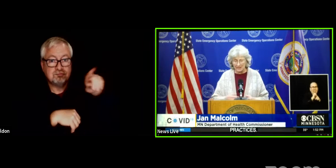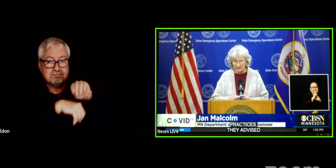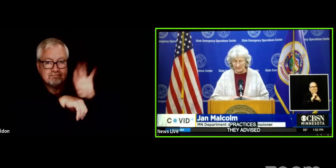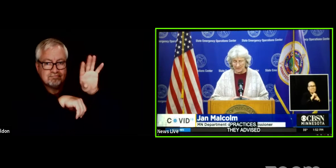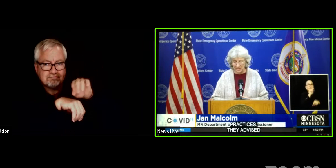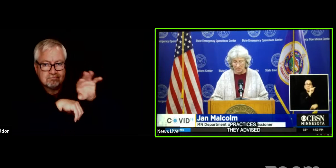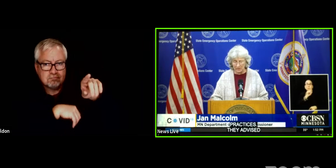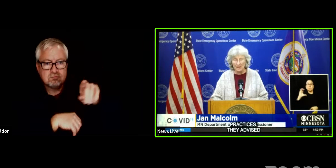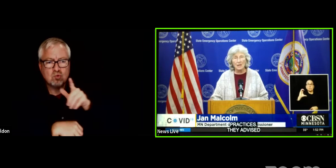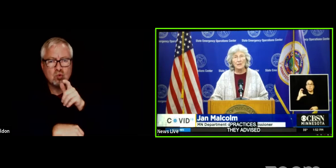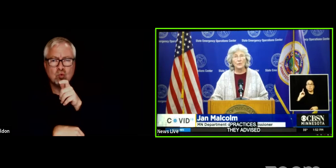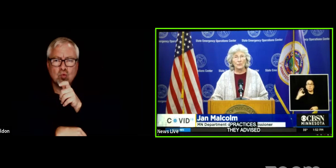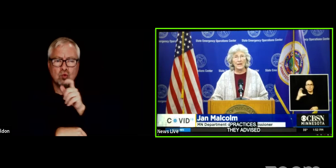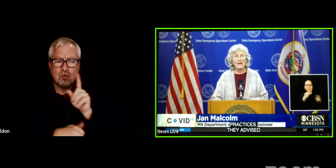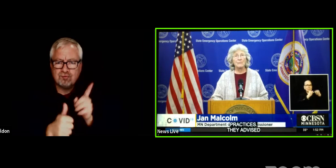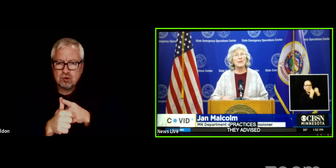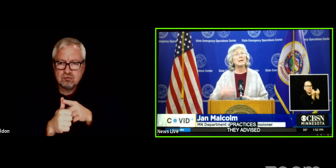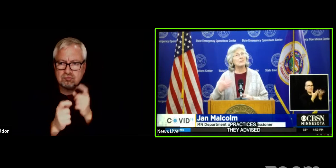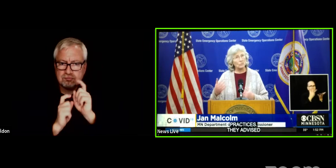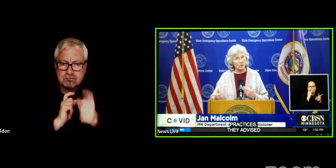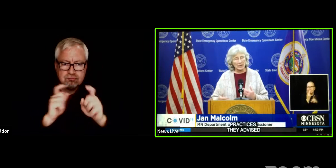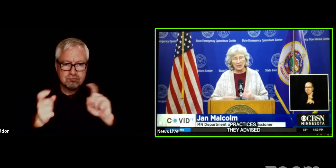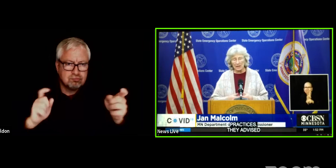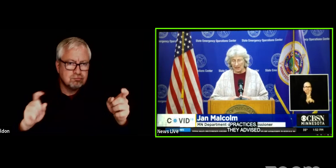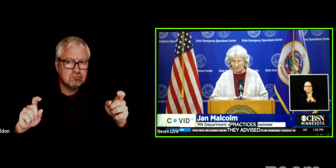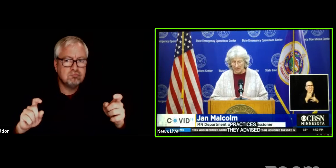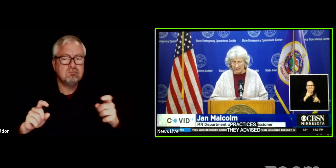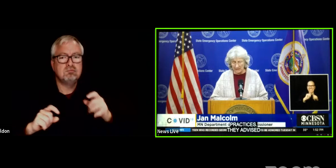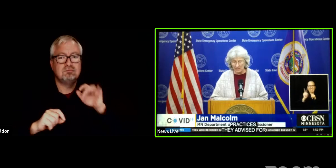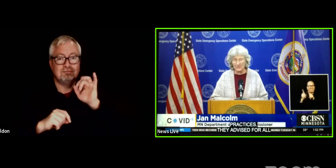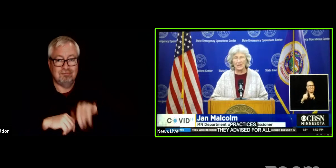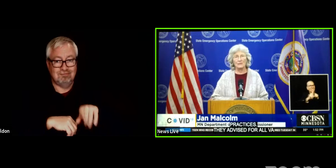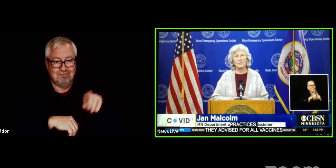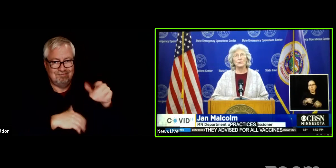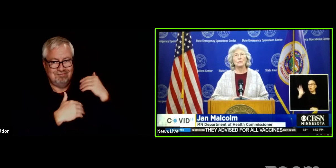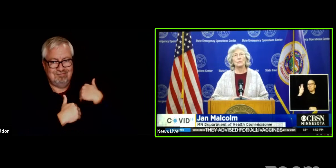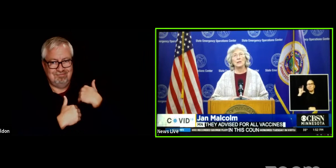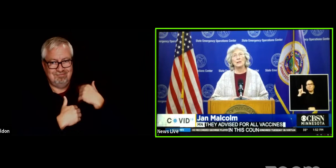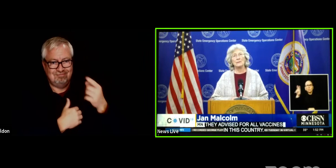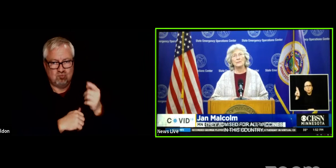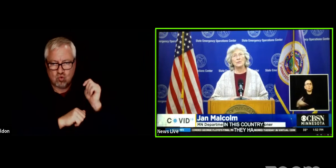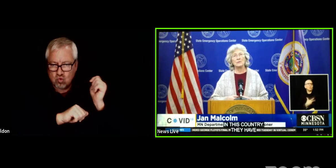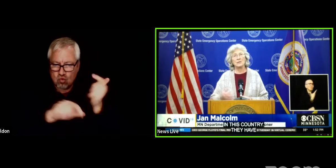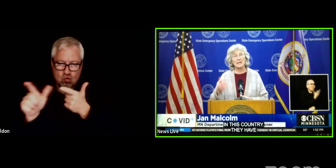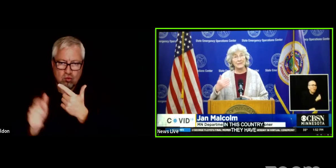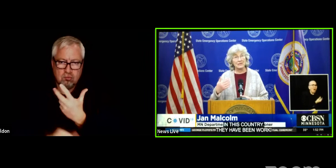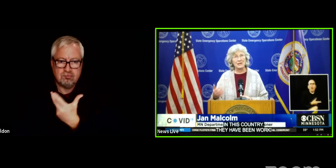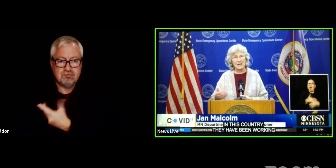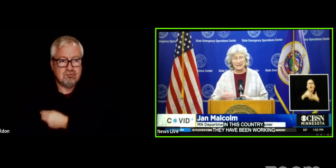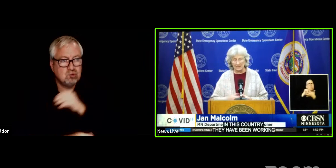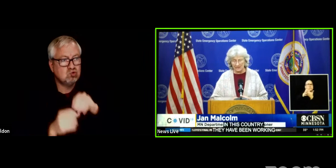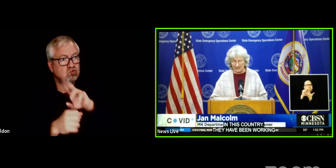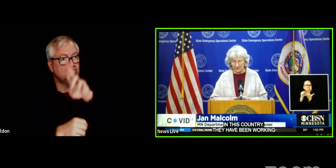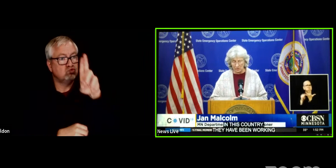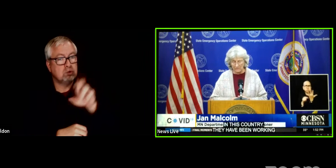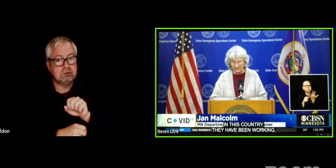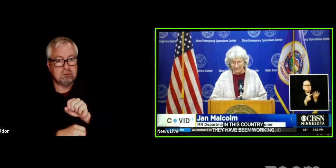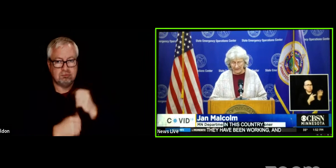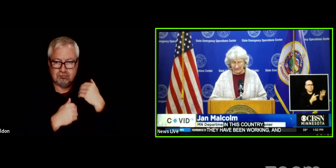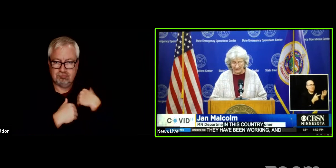VACCINES IN THIS COUNTRY, SO THEY HAVE BEEN WORKING AND READYING THEMSELVES TO GIVE US THE GUIDANCE ON THE COVID VACCINES